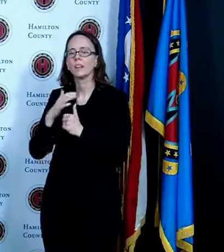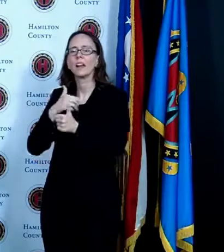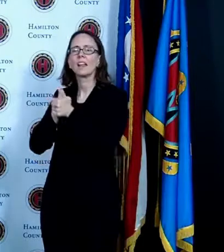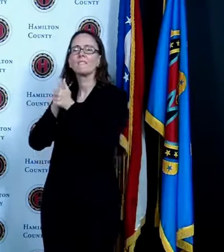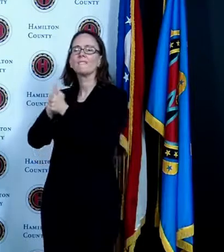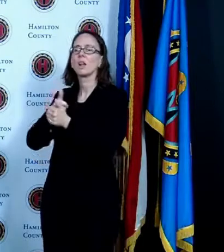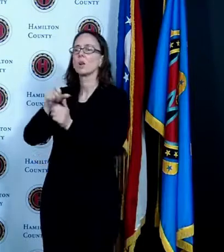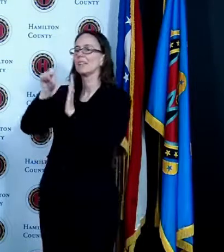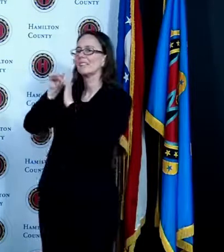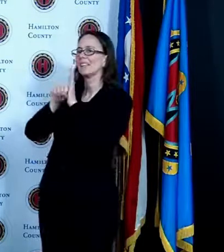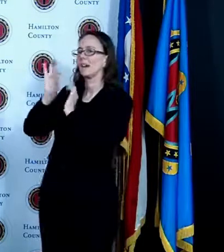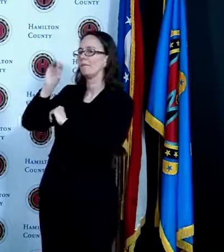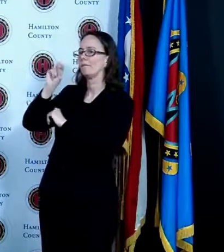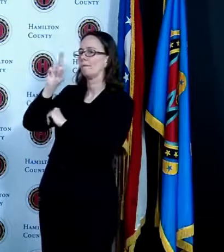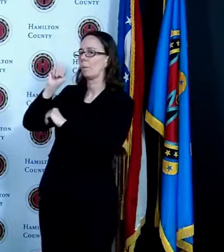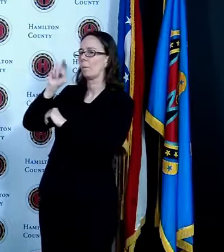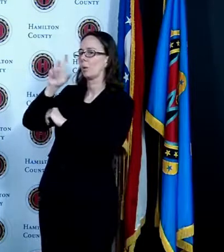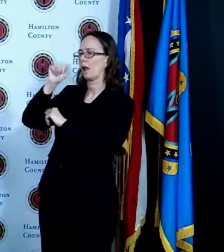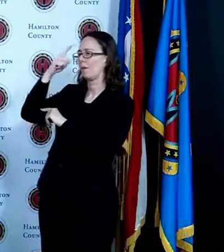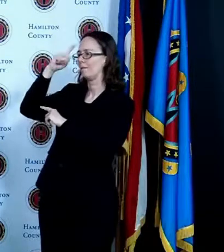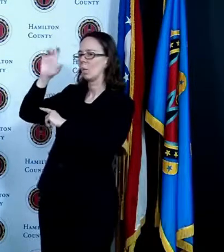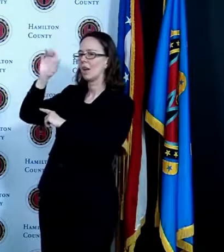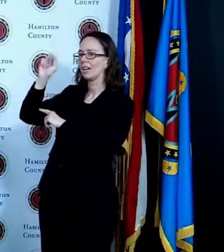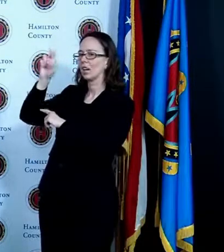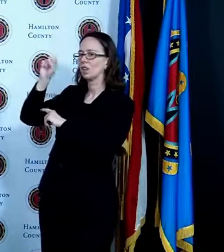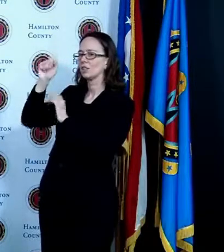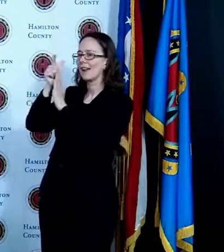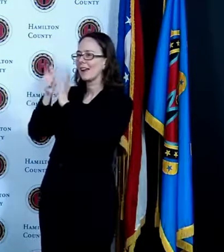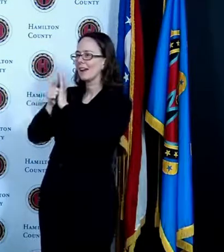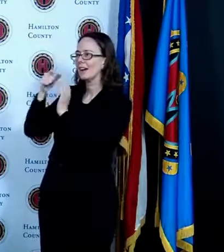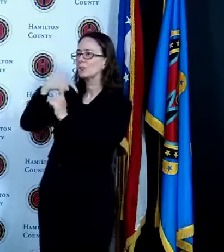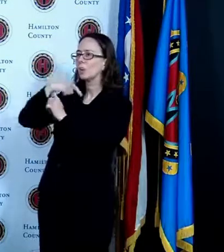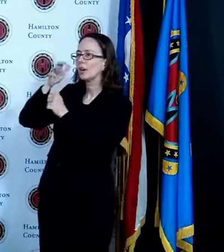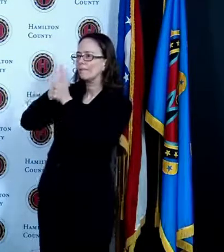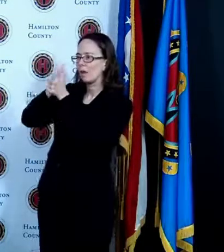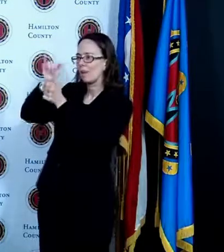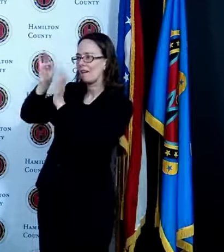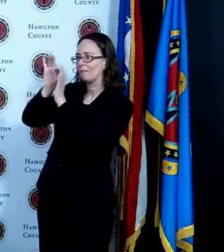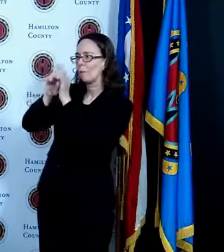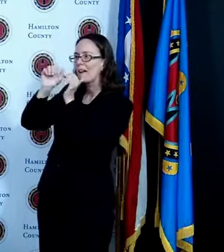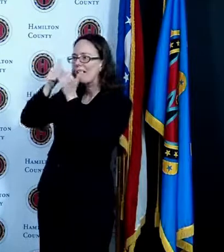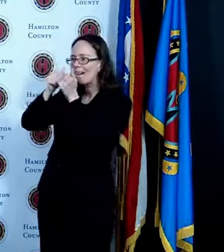CARES Act funding to local jurisdictions as well and so we do have a list of that